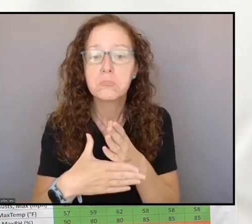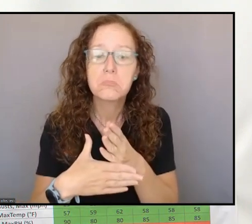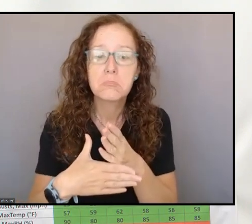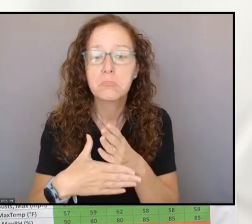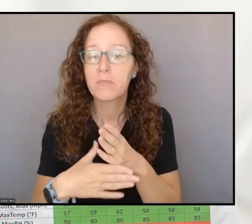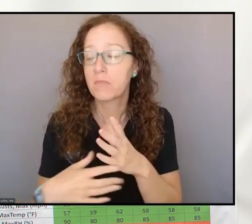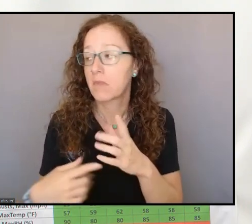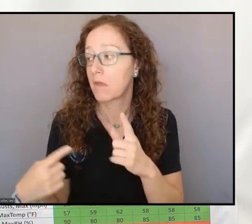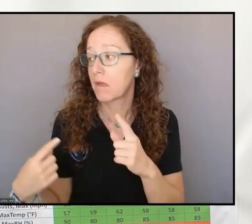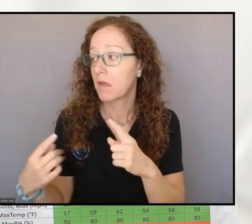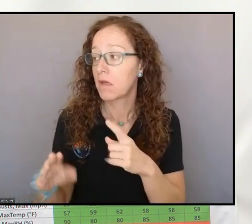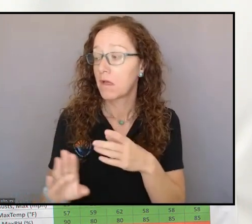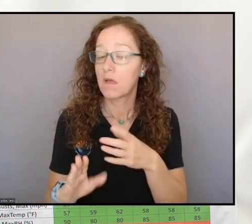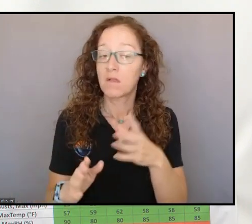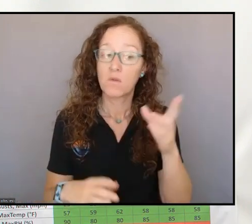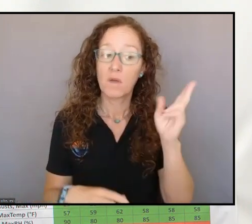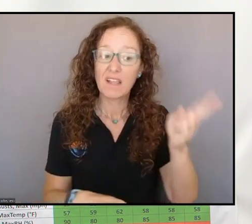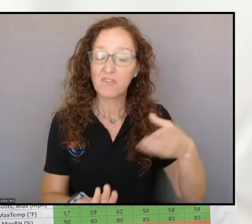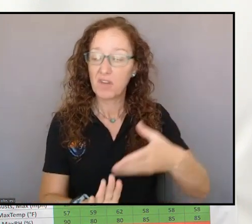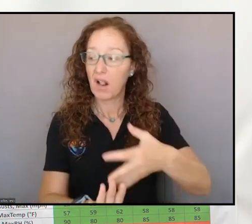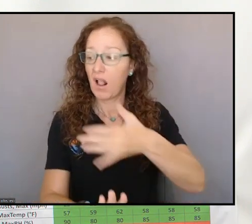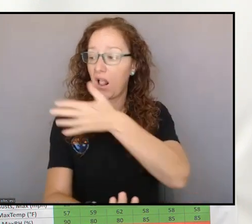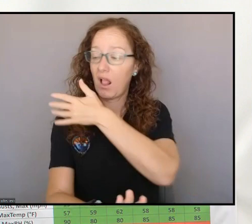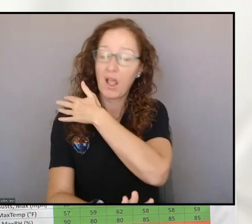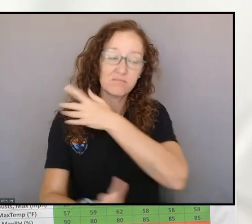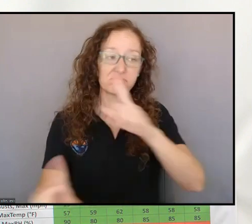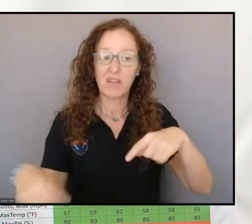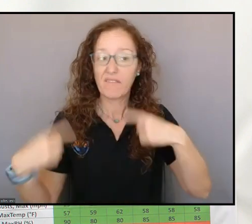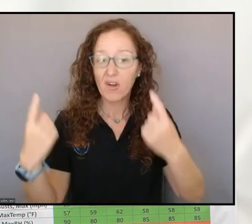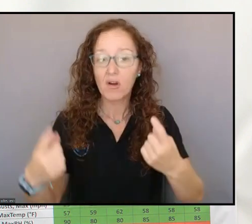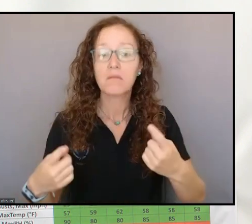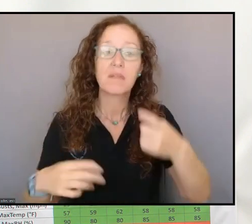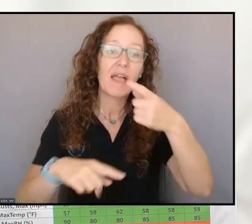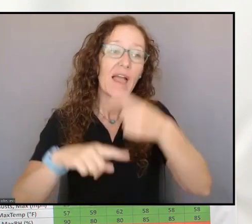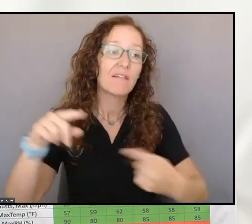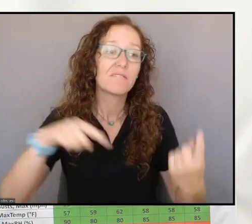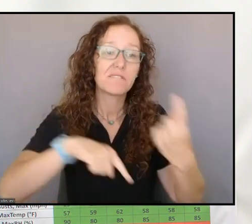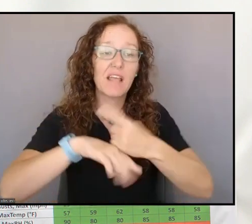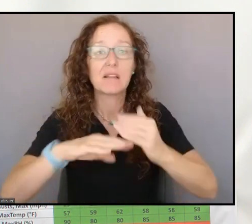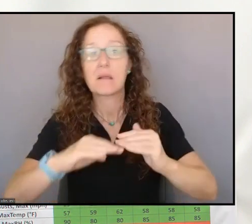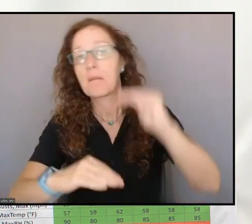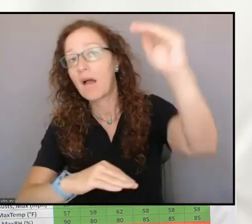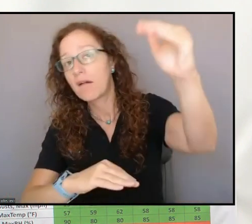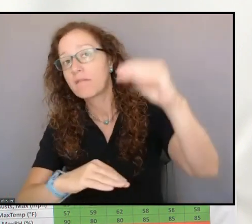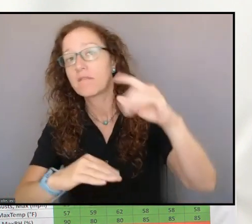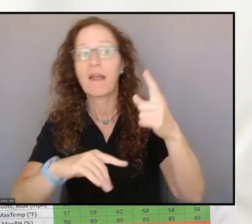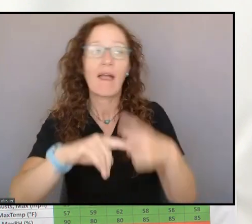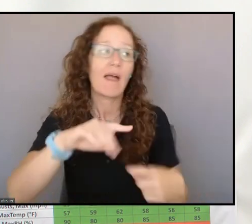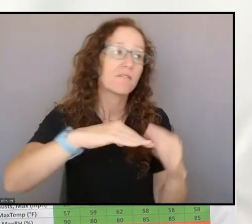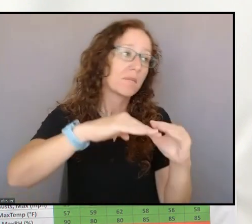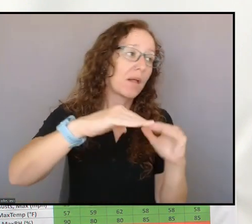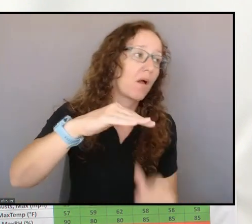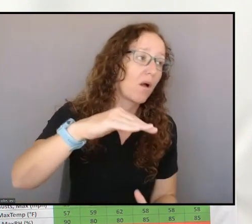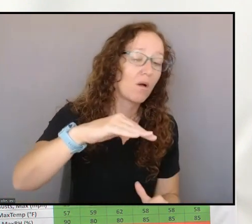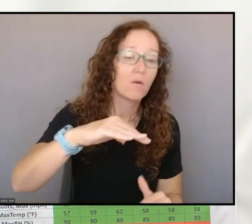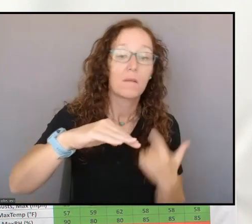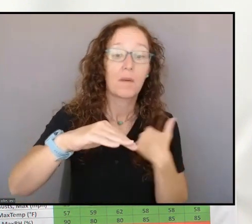half the days below that. We're way down here at the bottom. So, not a concern in terms of fire weather, hasn't been for